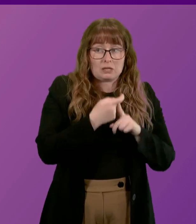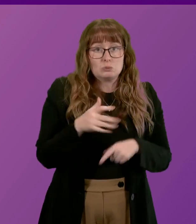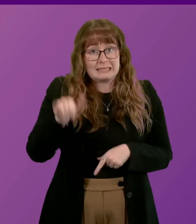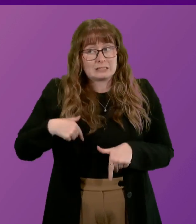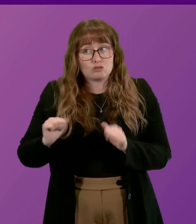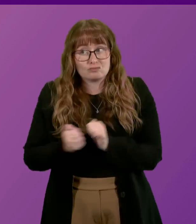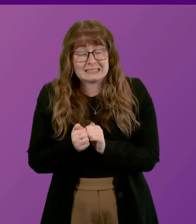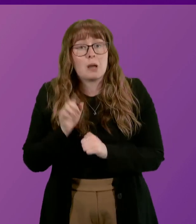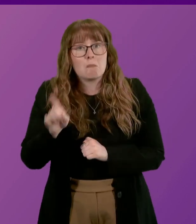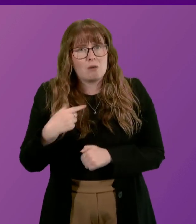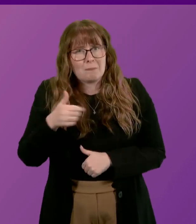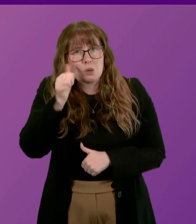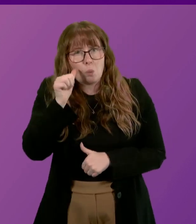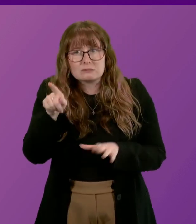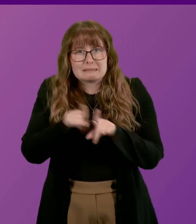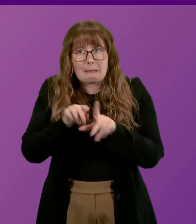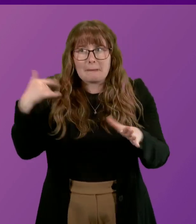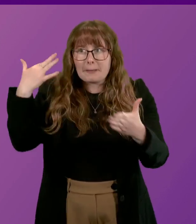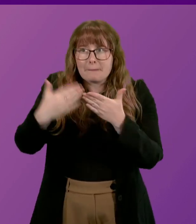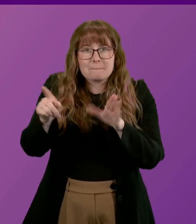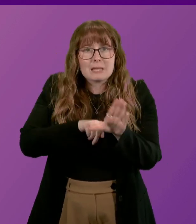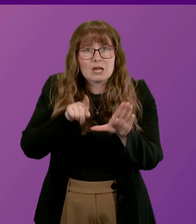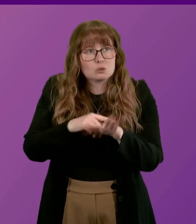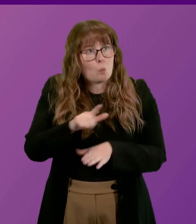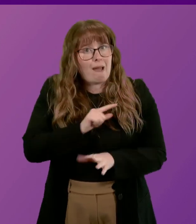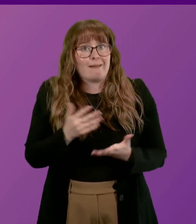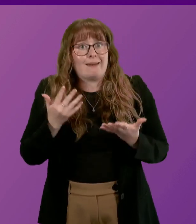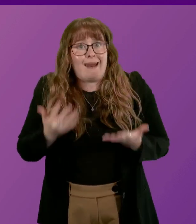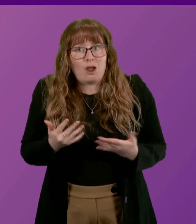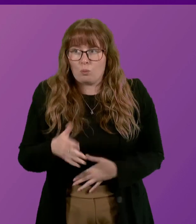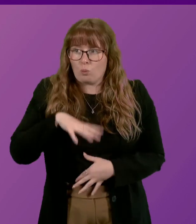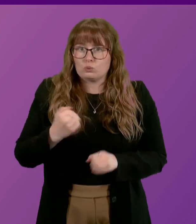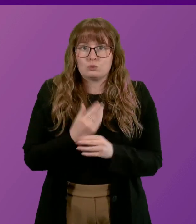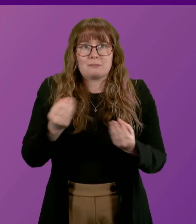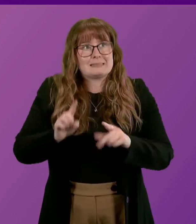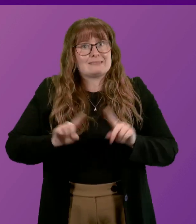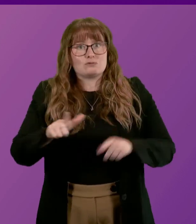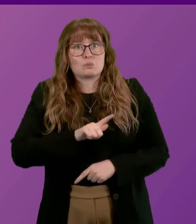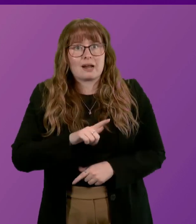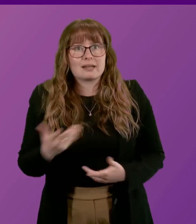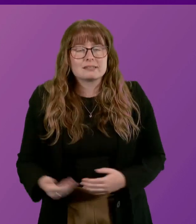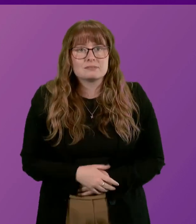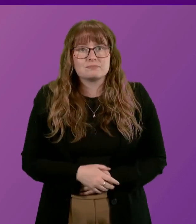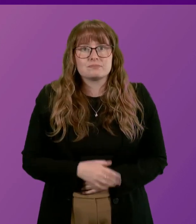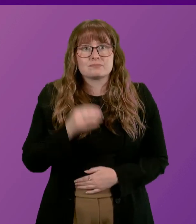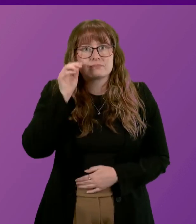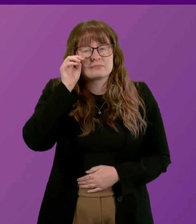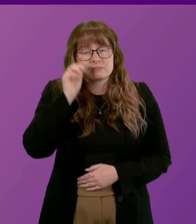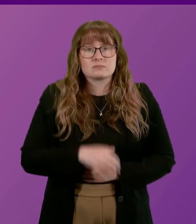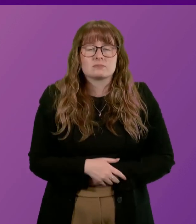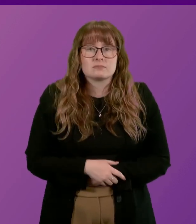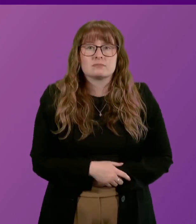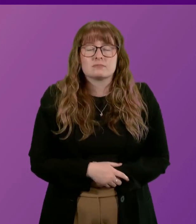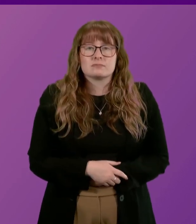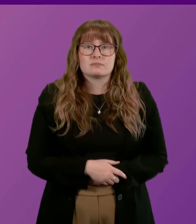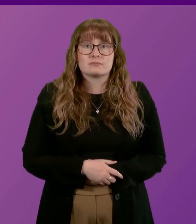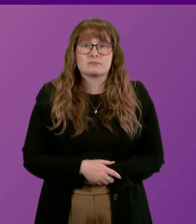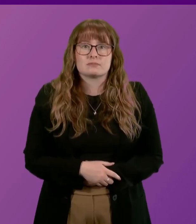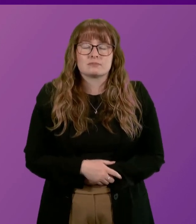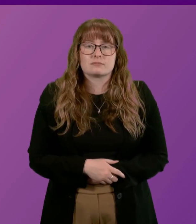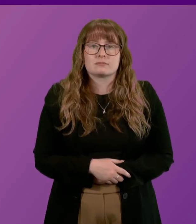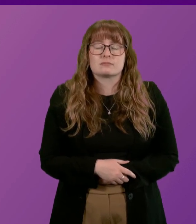but we have known about that for years. Why does he want to do something about that only now?